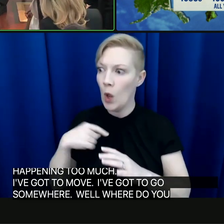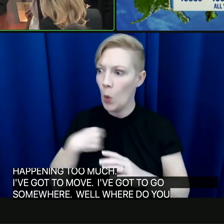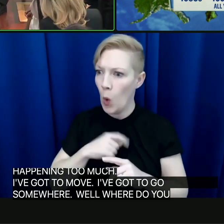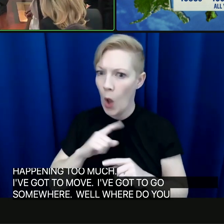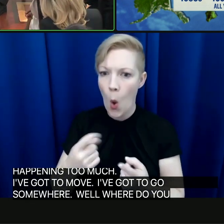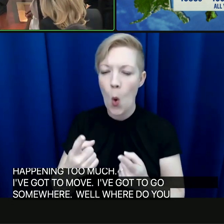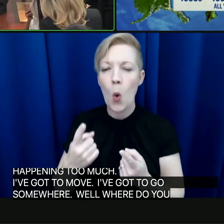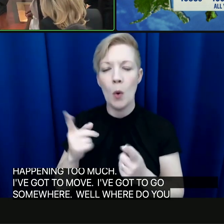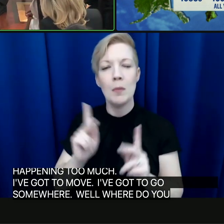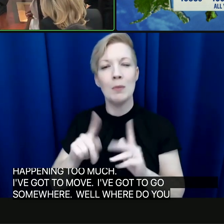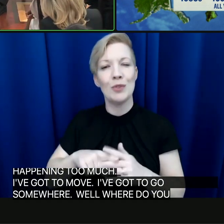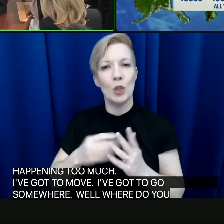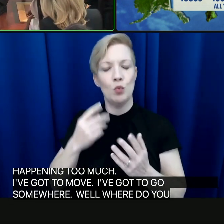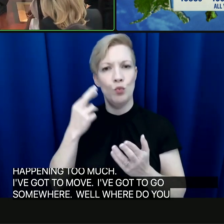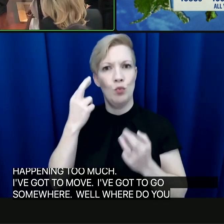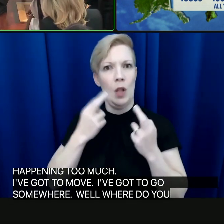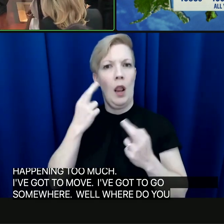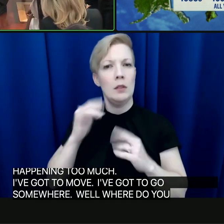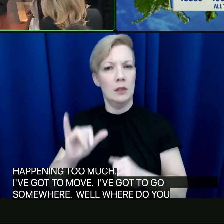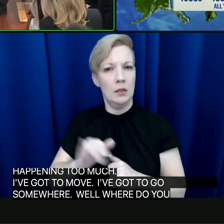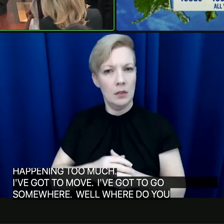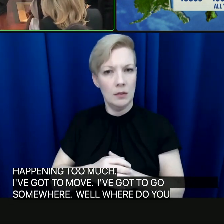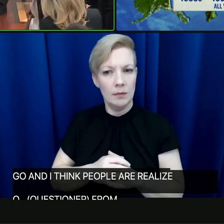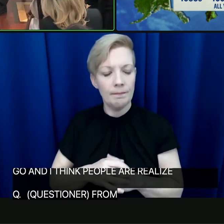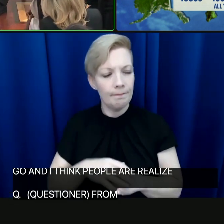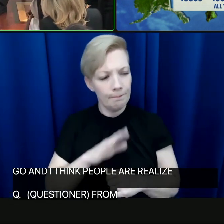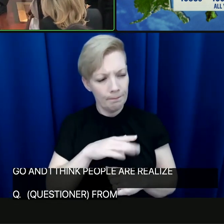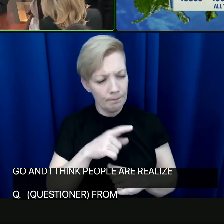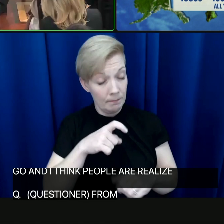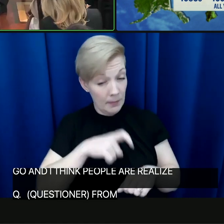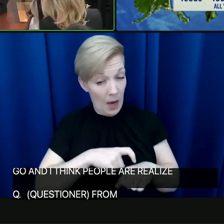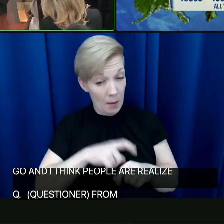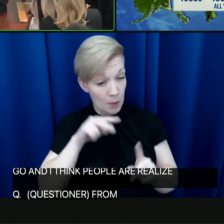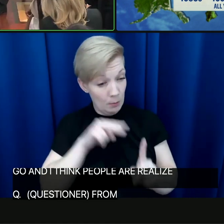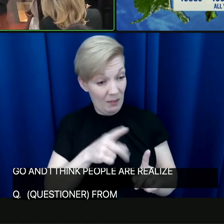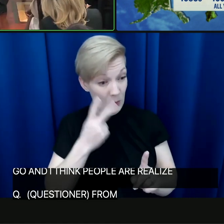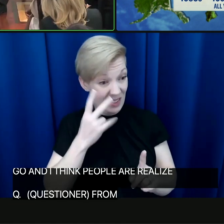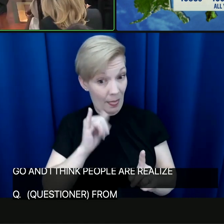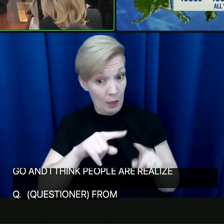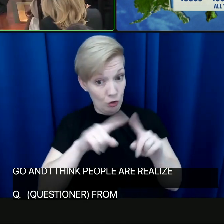look and just take a look at this chart. Do you think it's the. As you think back on your work in this